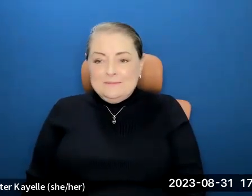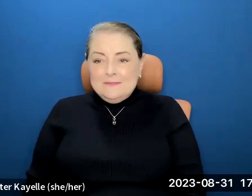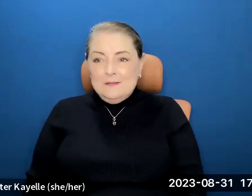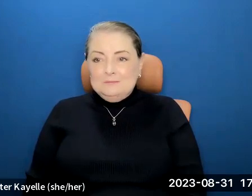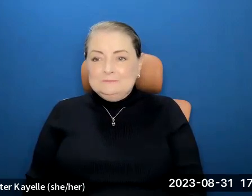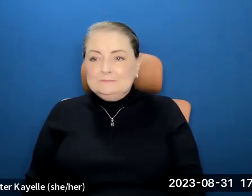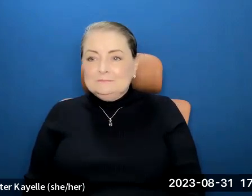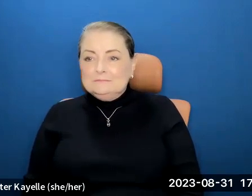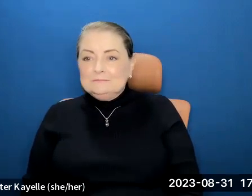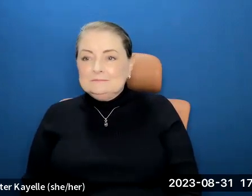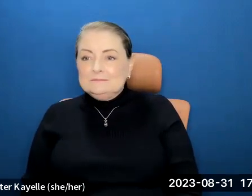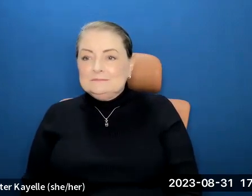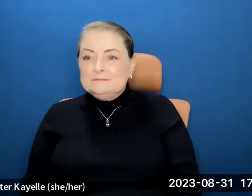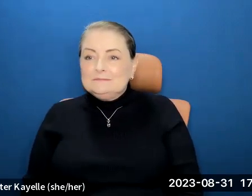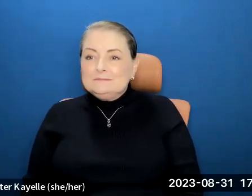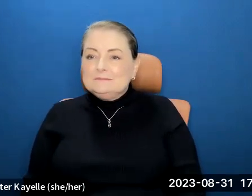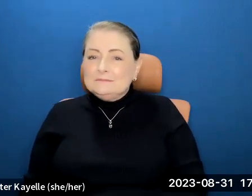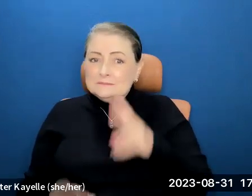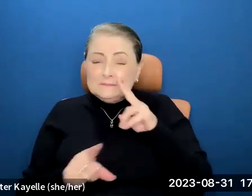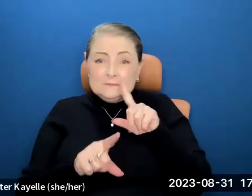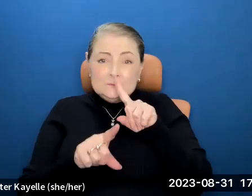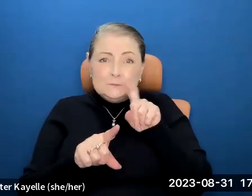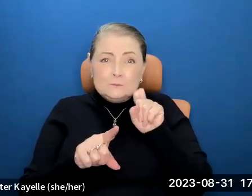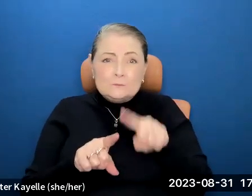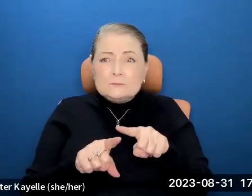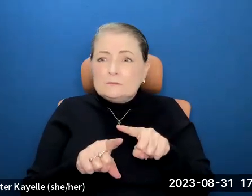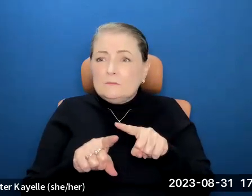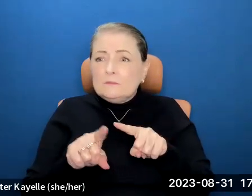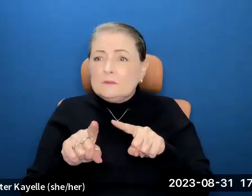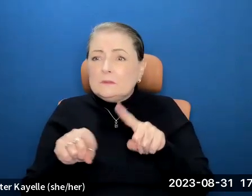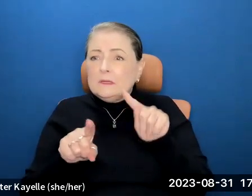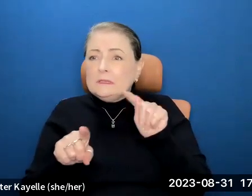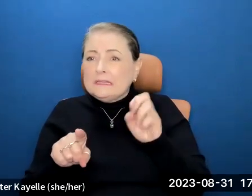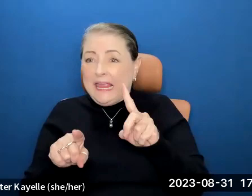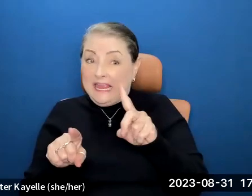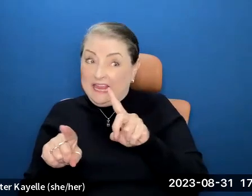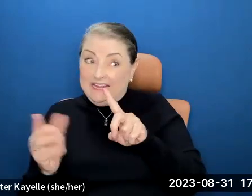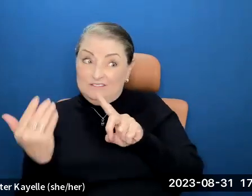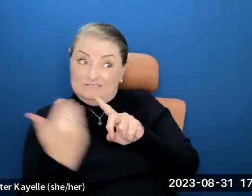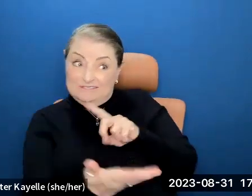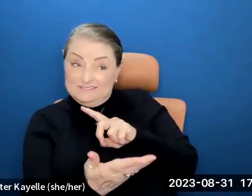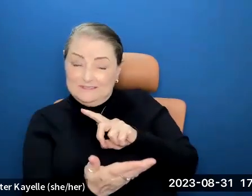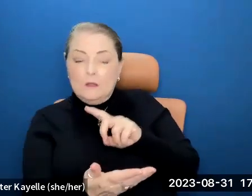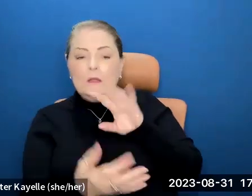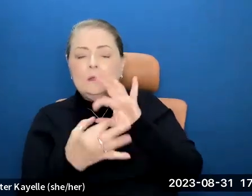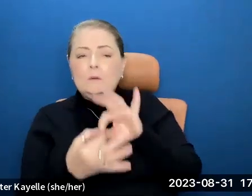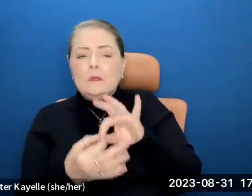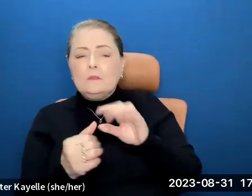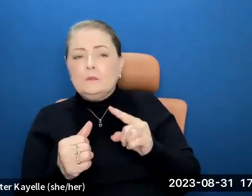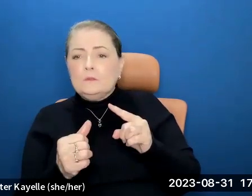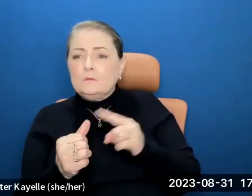and I'm seeing a question um I think Ted this will be for you regarding um the first one on the slide